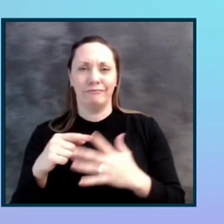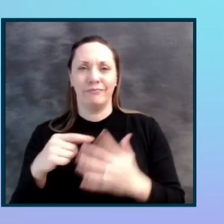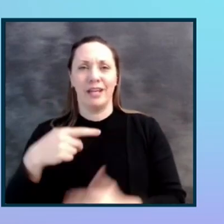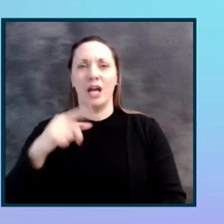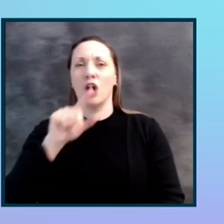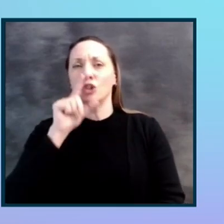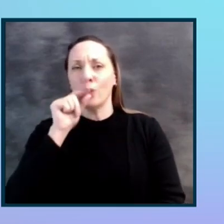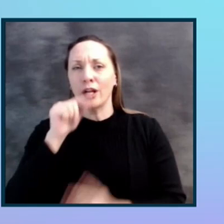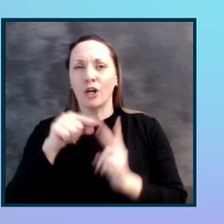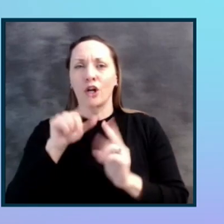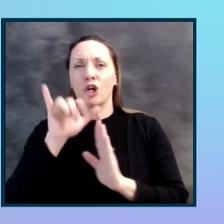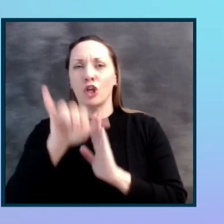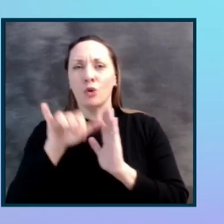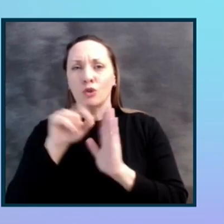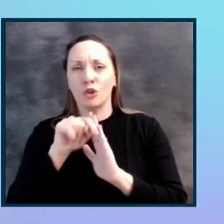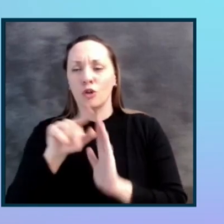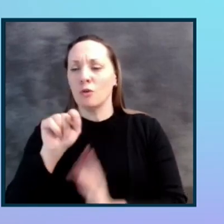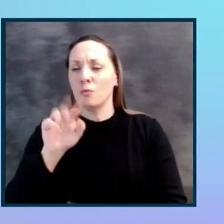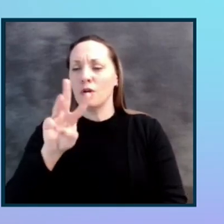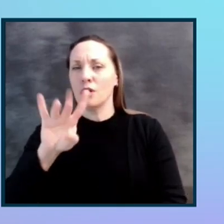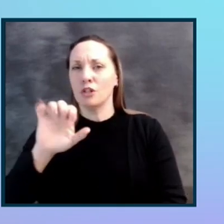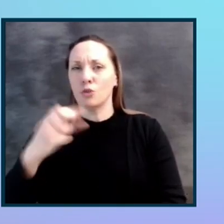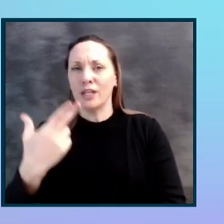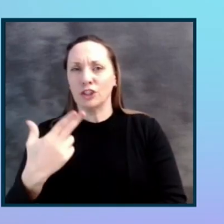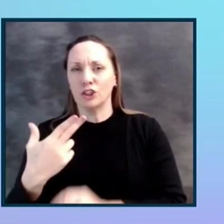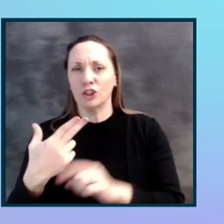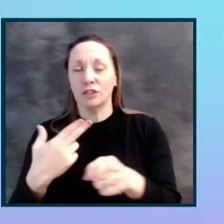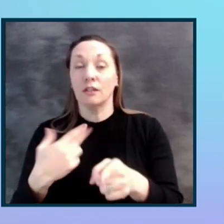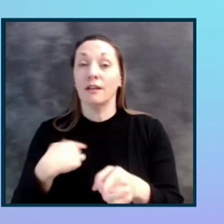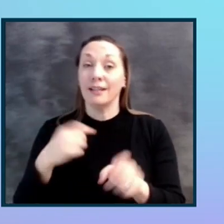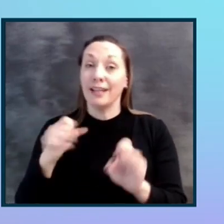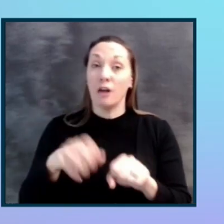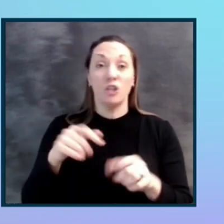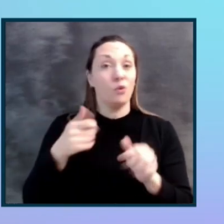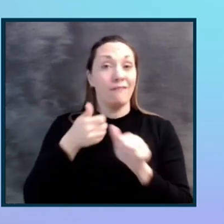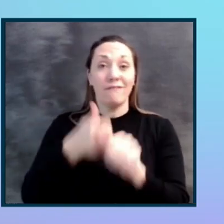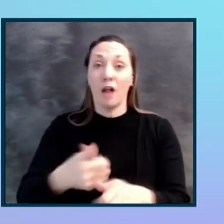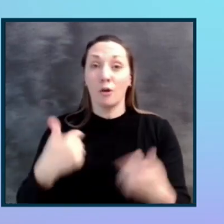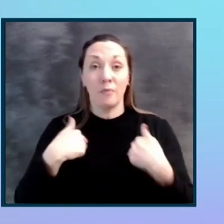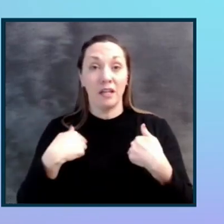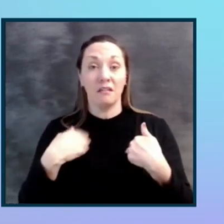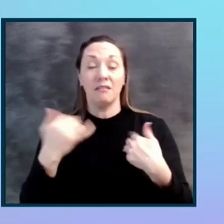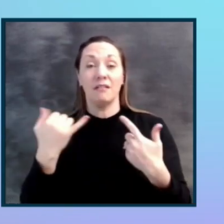Yeah, I was gonna say for those you can't see it you can follow me and just wanna have a rough thing for now. I don't wanna have to look it up.